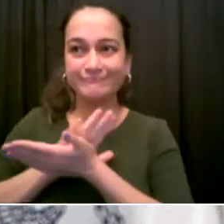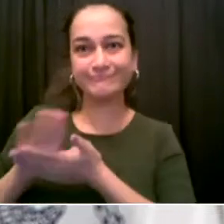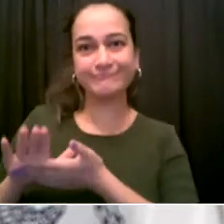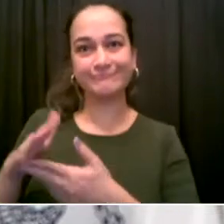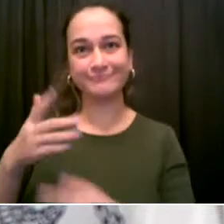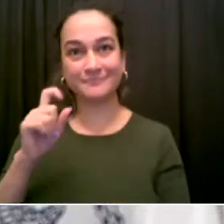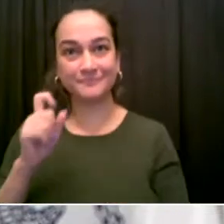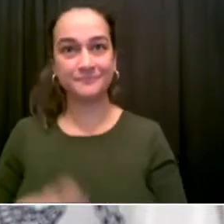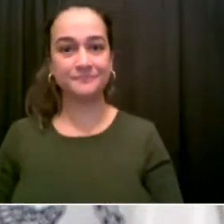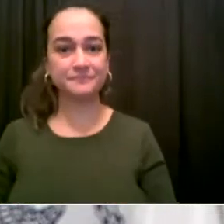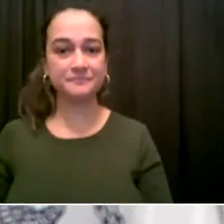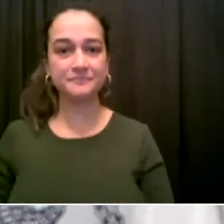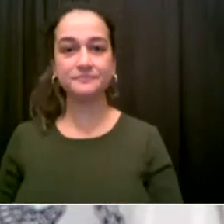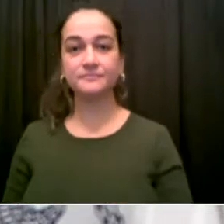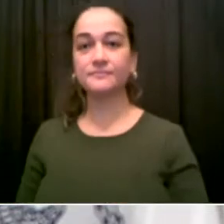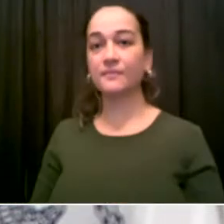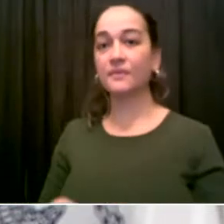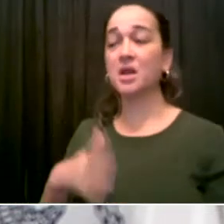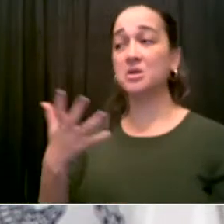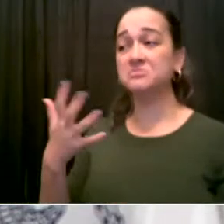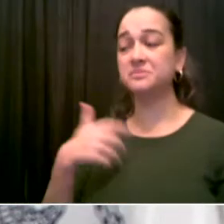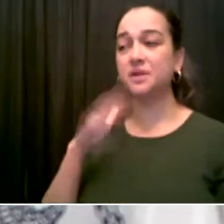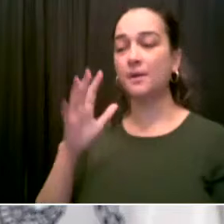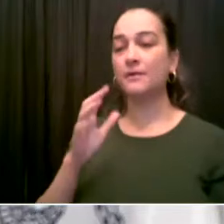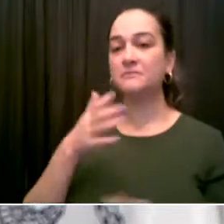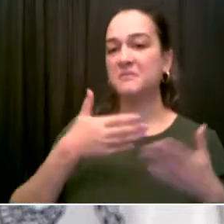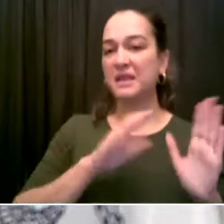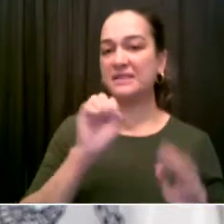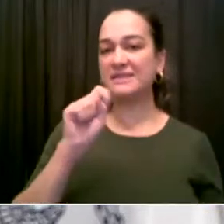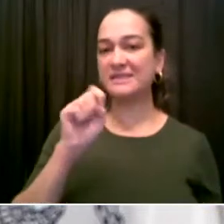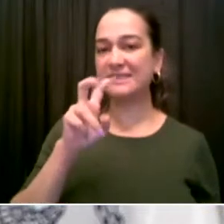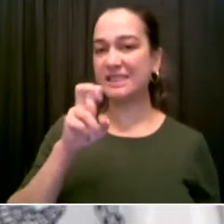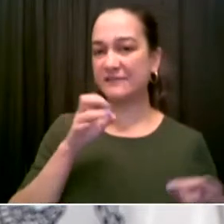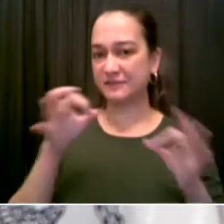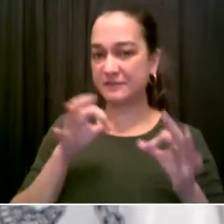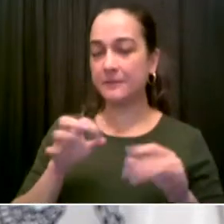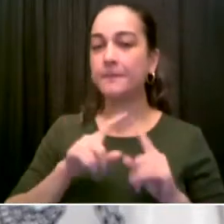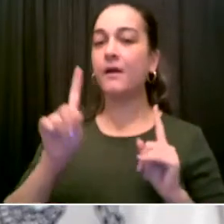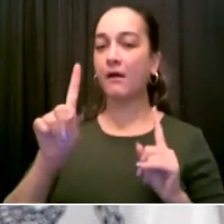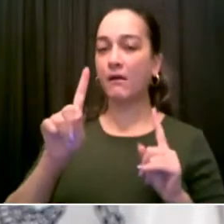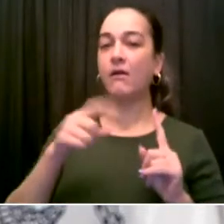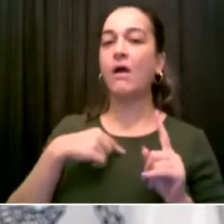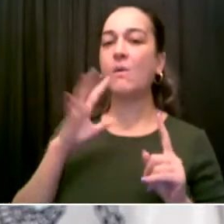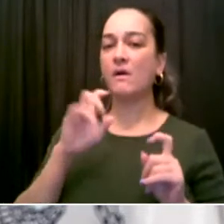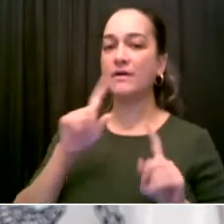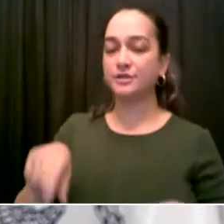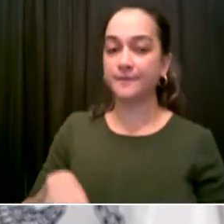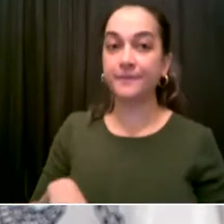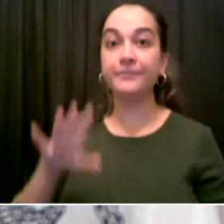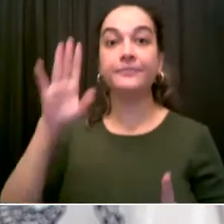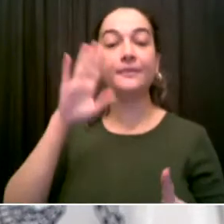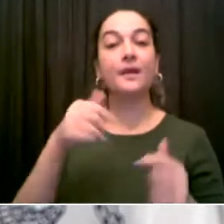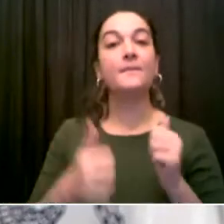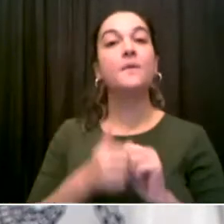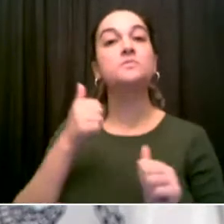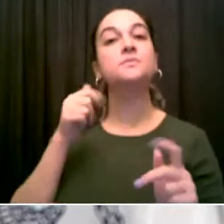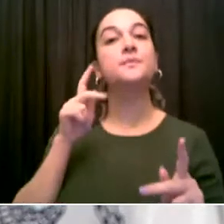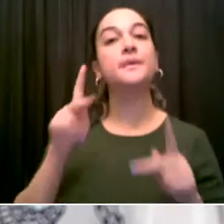STEVE ON WHT A FEEDBACK. I WOULD LONY EDITORIALIZE ON